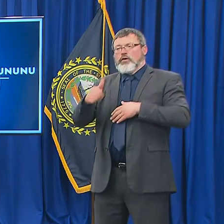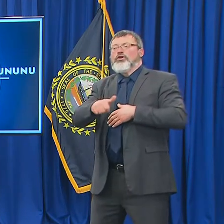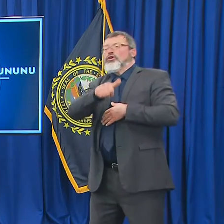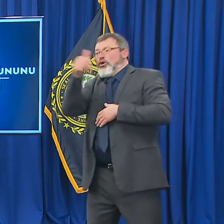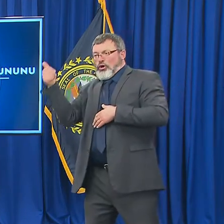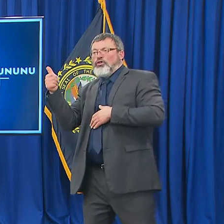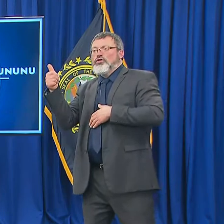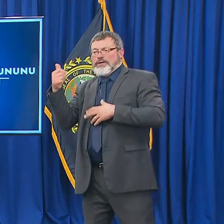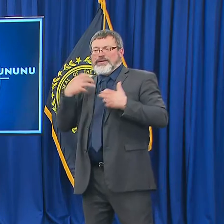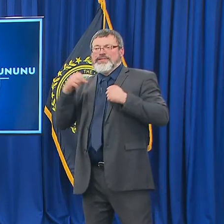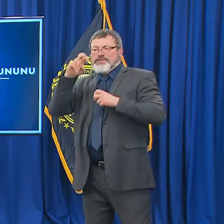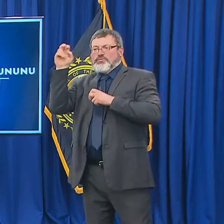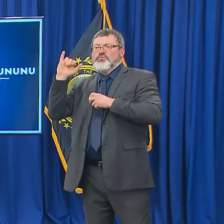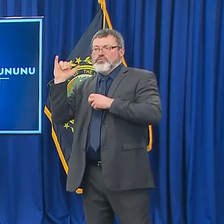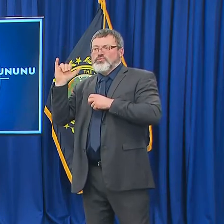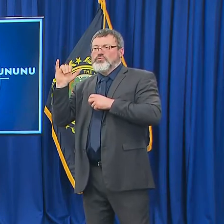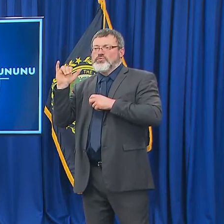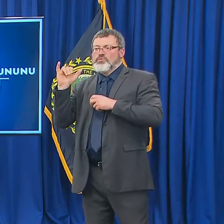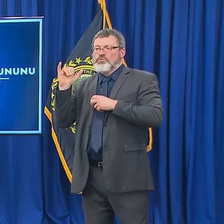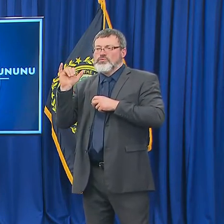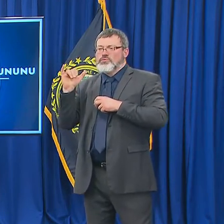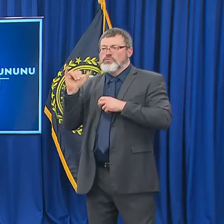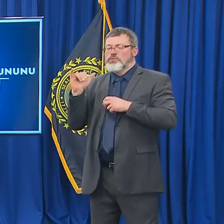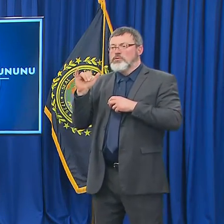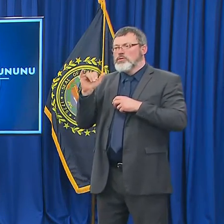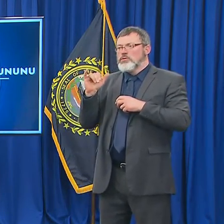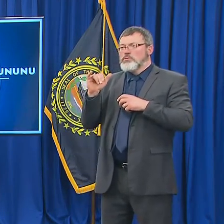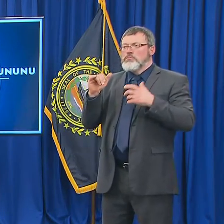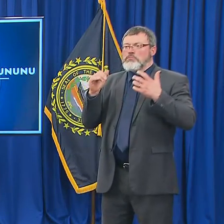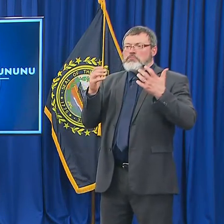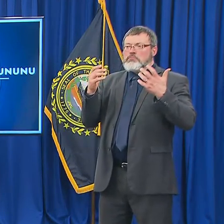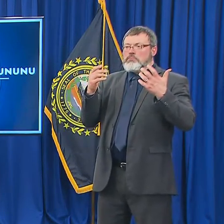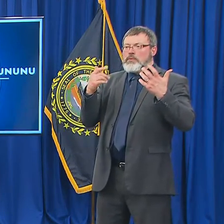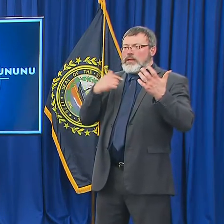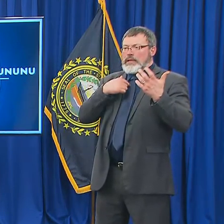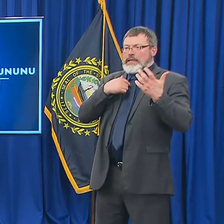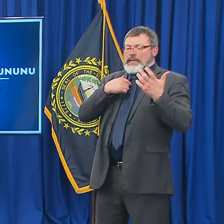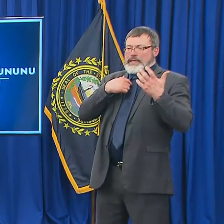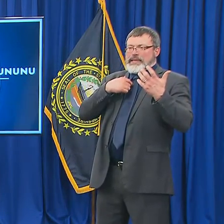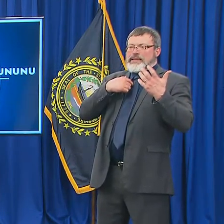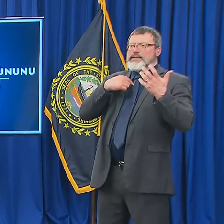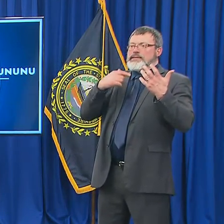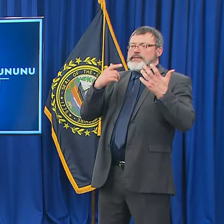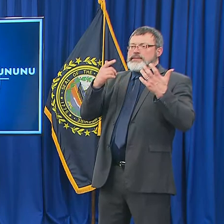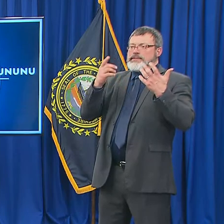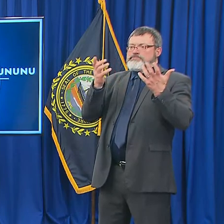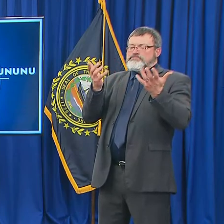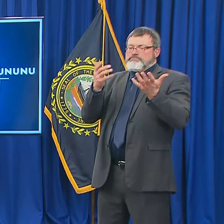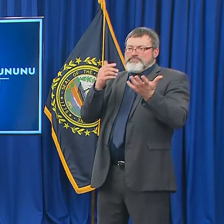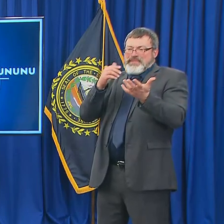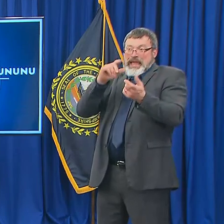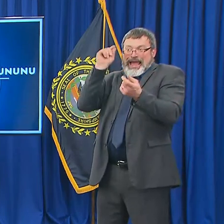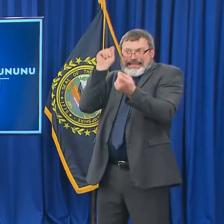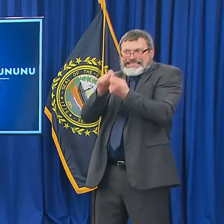I don't think it's Republican or Democrat last time I checked mass don't have a political party. It is not a political issue.